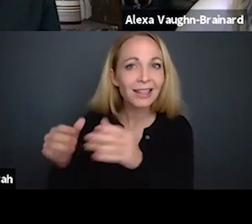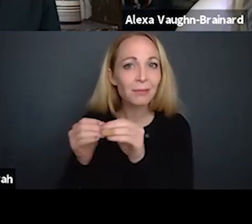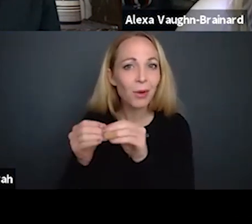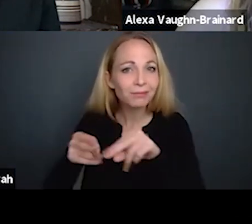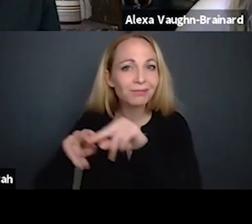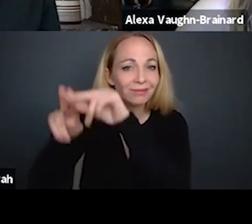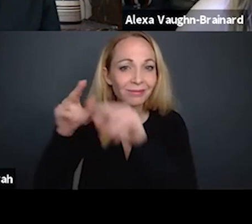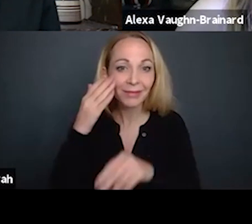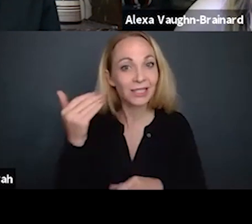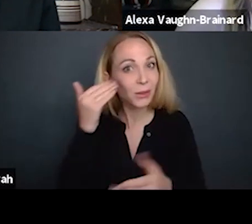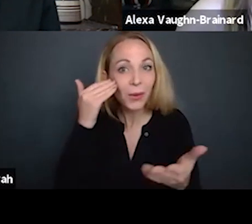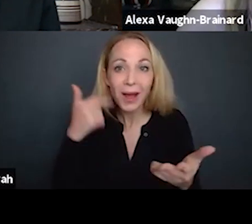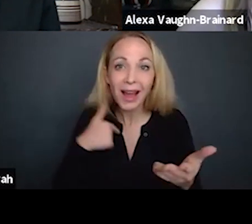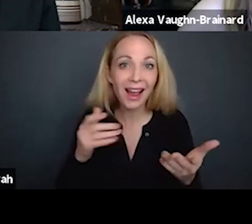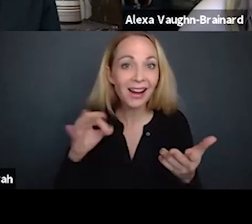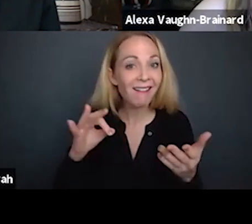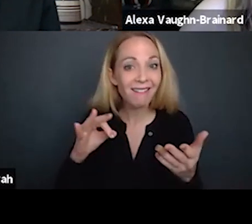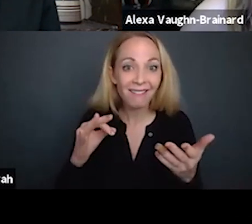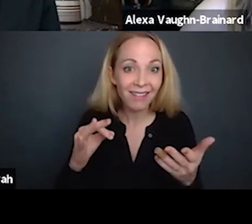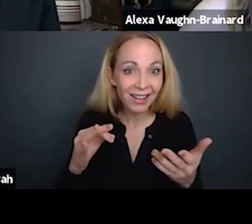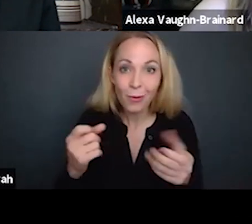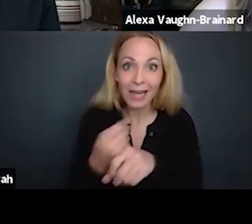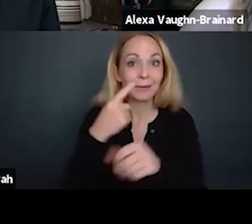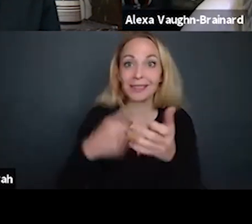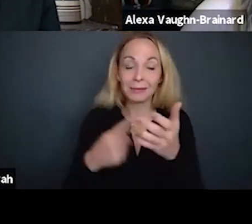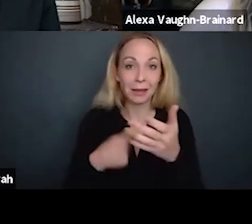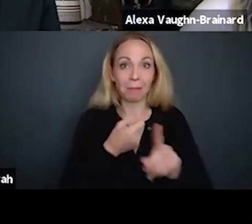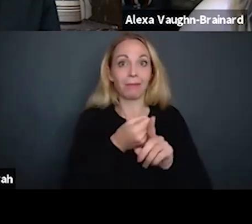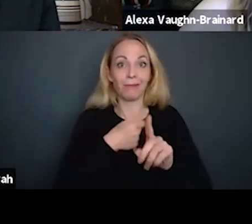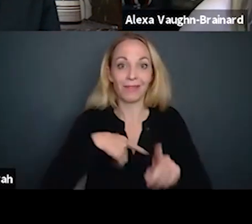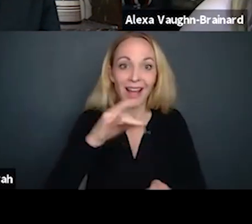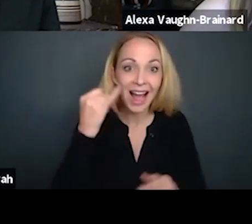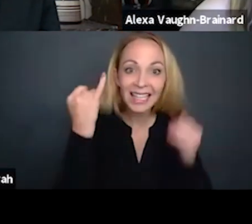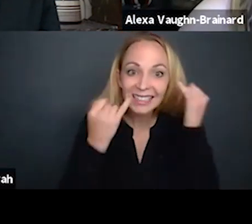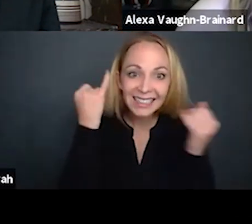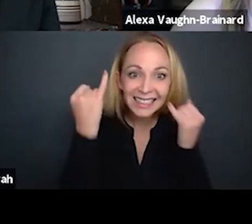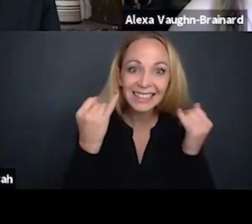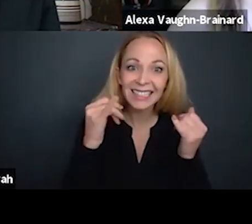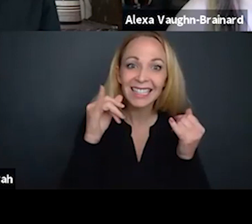know, I kind of randomly will find some ideas and options to show as case studies.